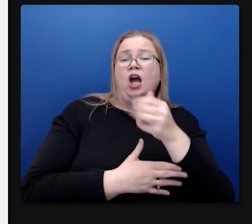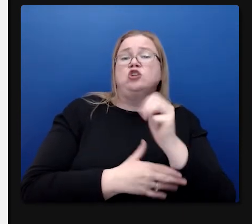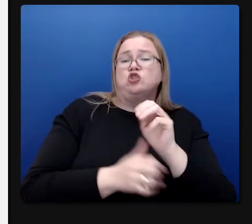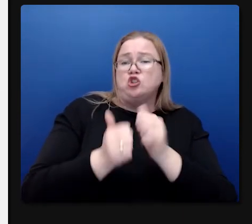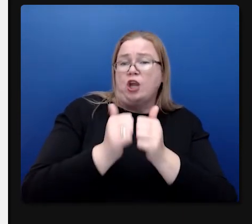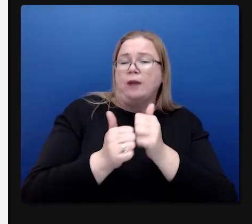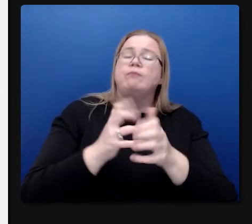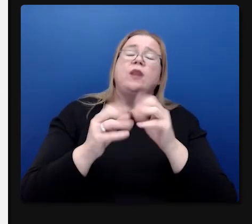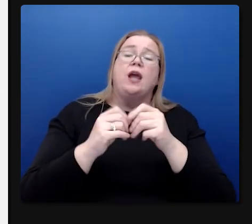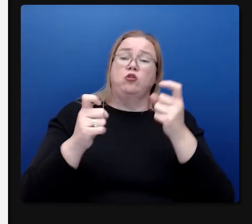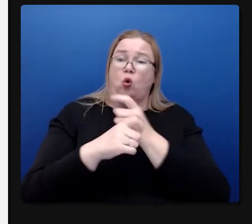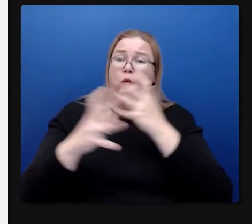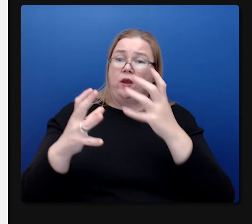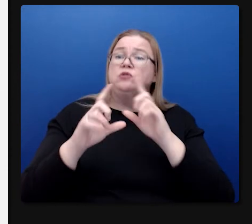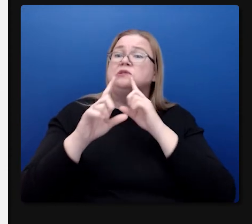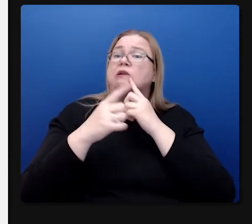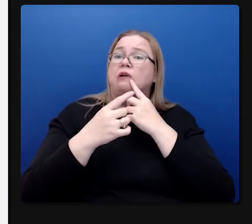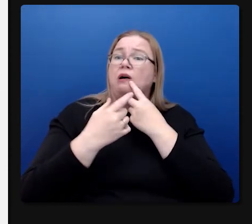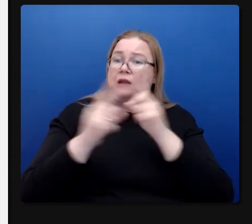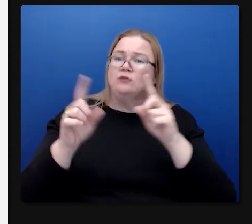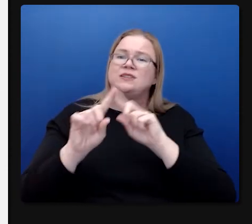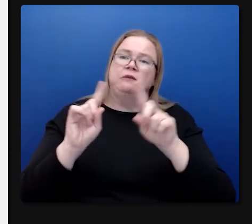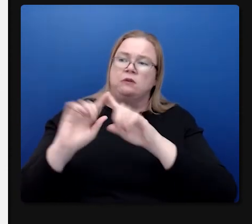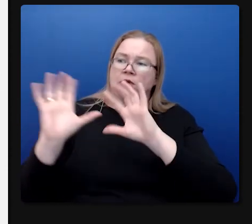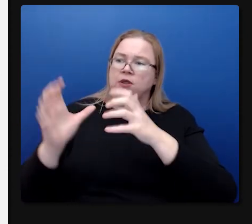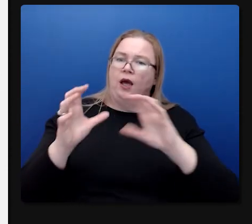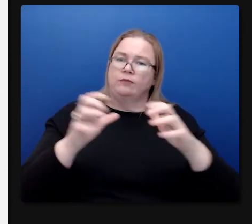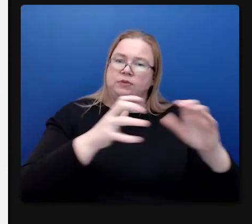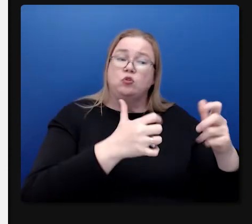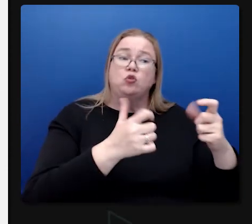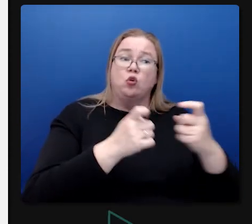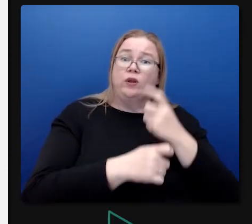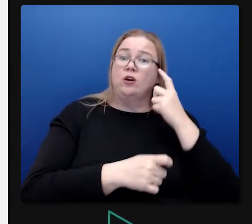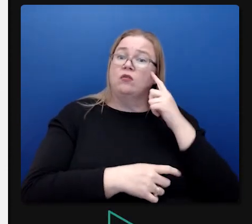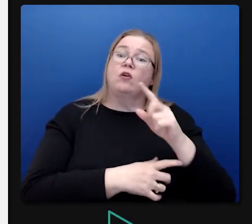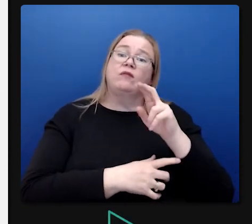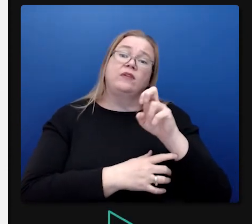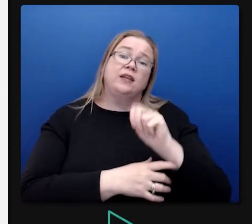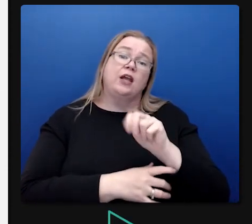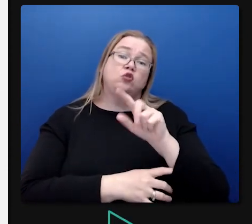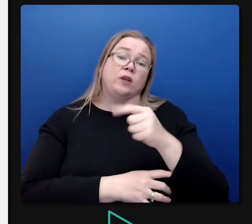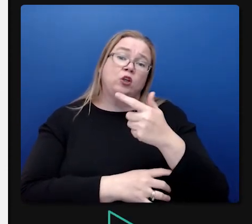and the winners are announced across multiple categories. So the winner of the UNEP's 2021 choice